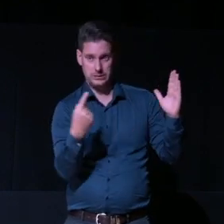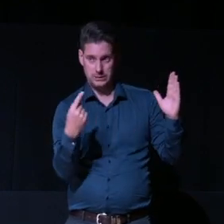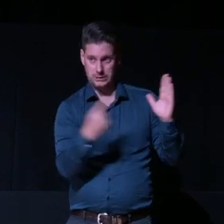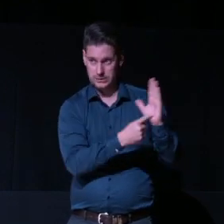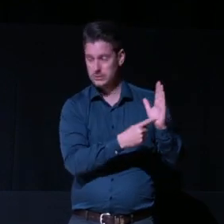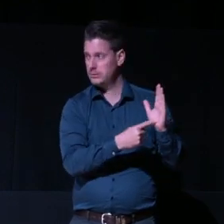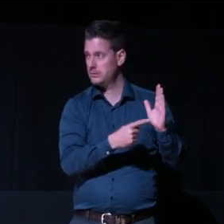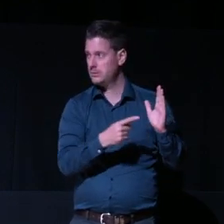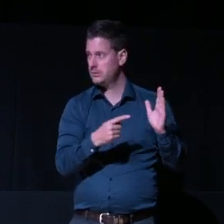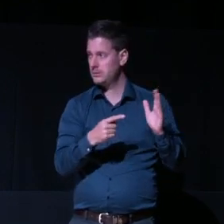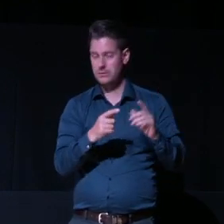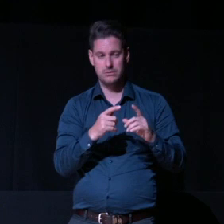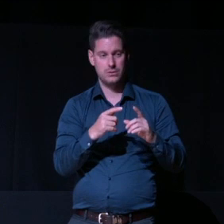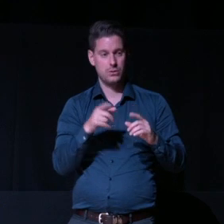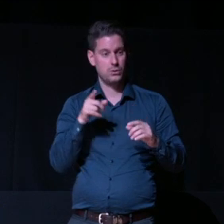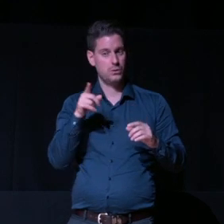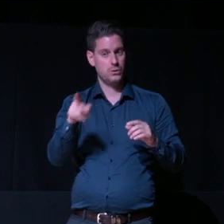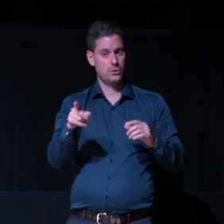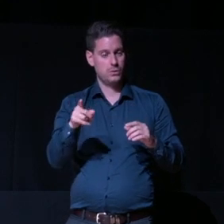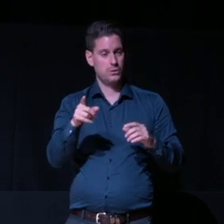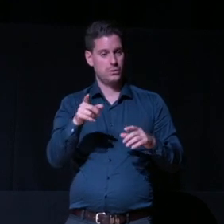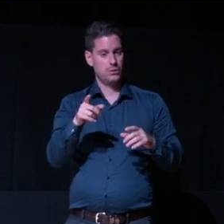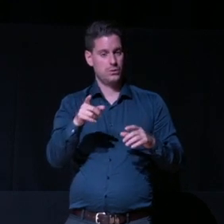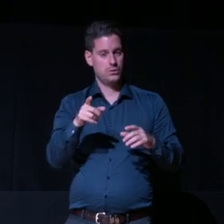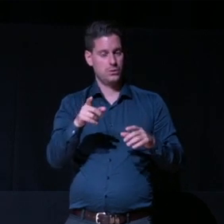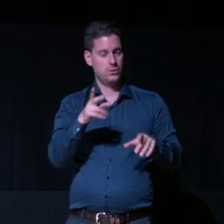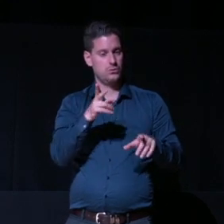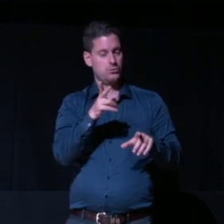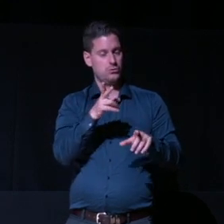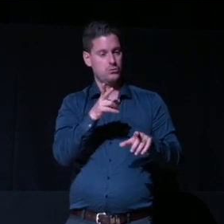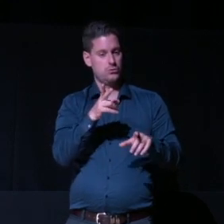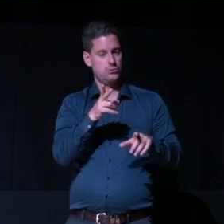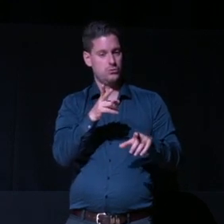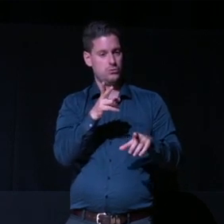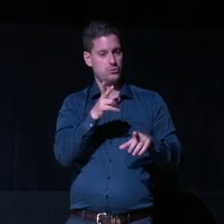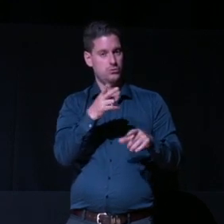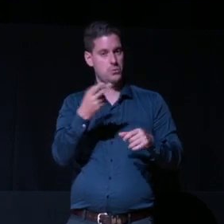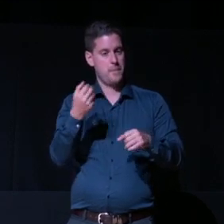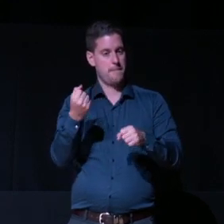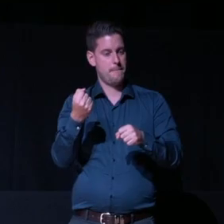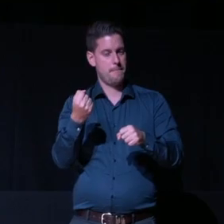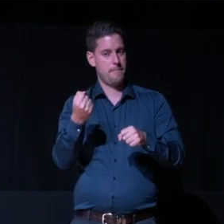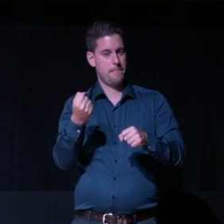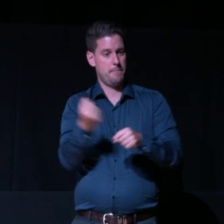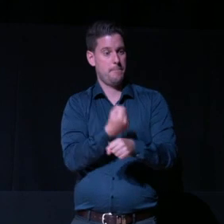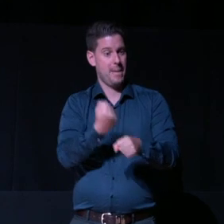to create that would harder be harder to take the risk of creating than 20, 50 years ago.